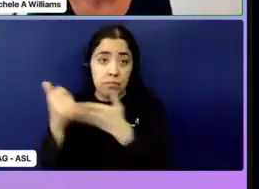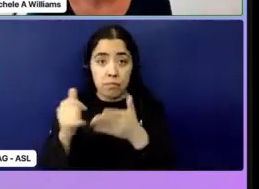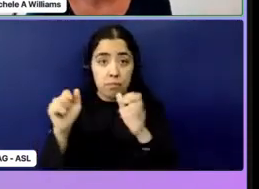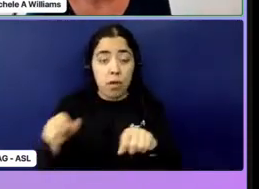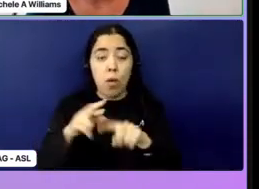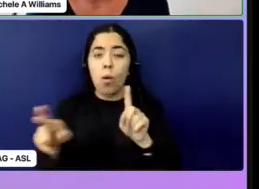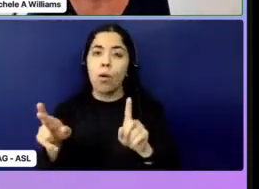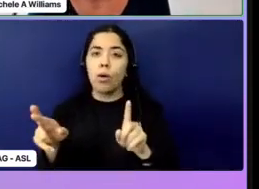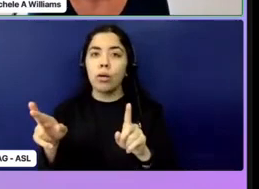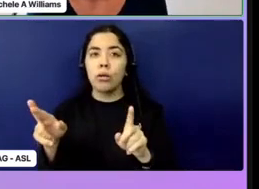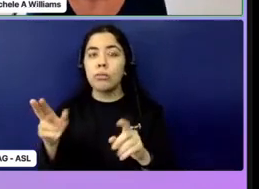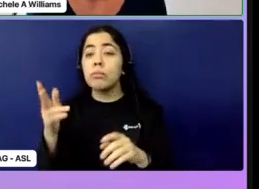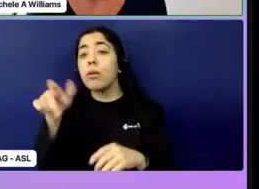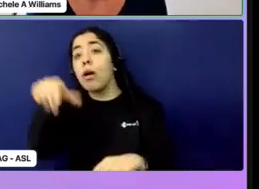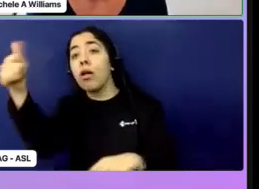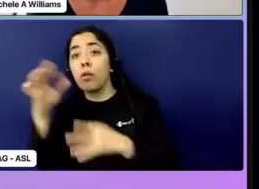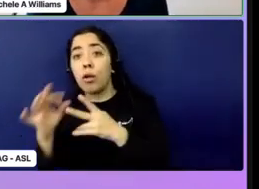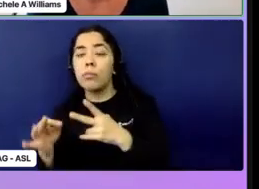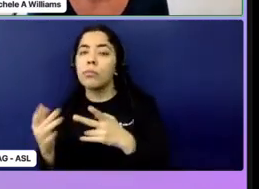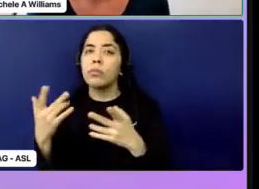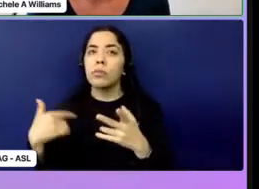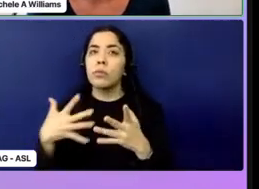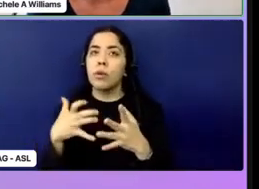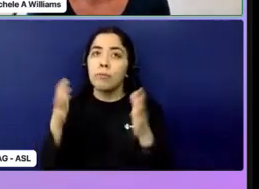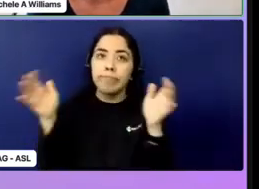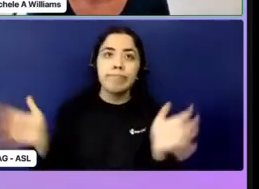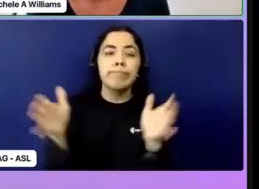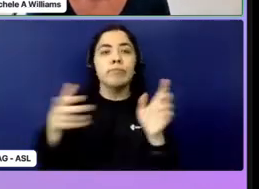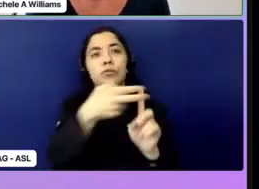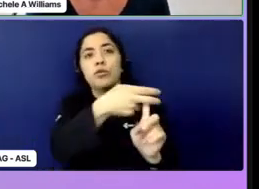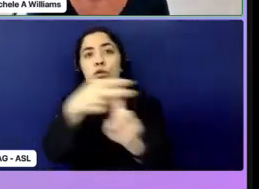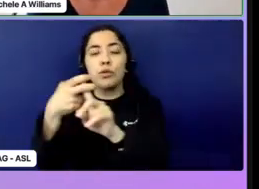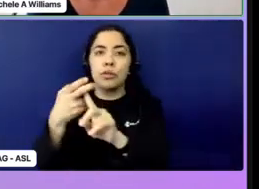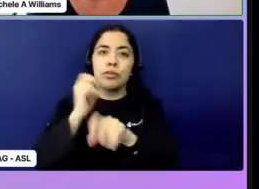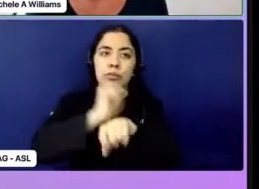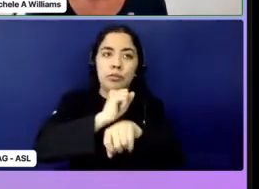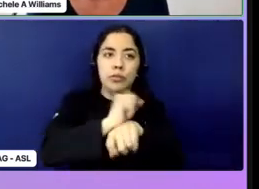ANOWBILITY I would reach out to them and see if they were able to help,